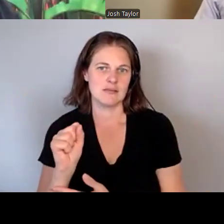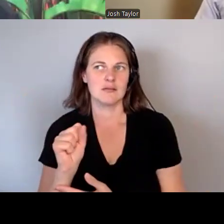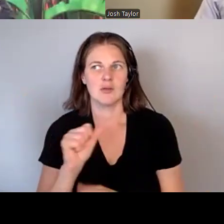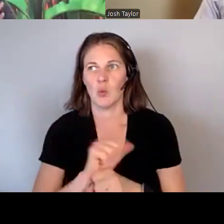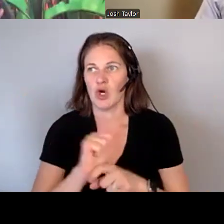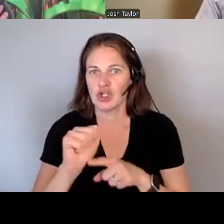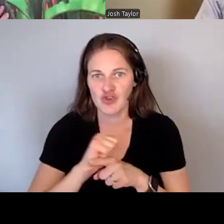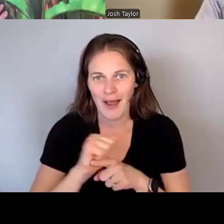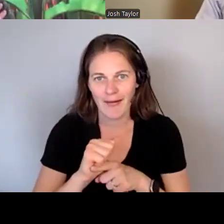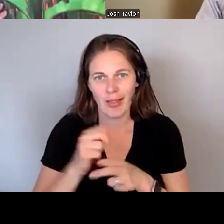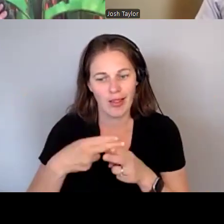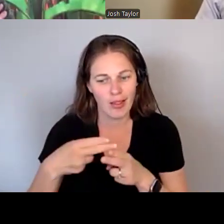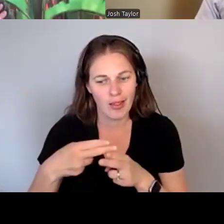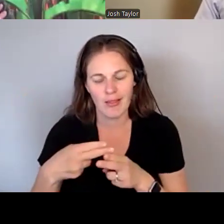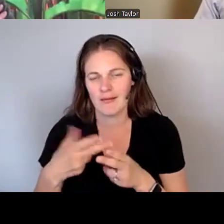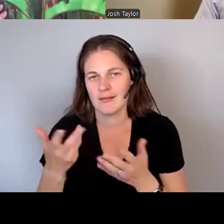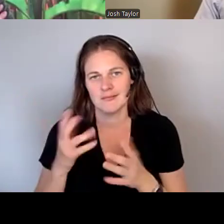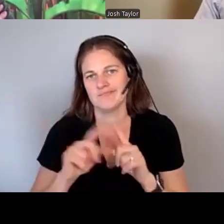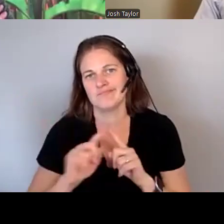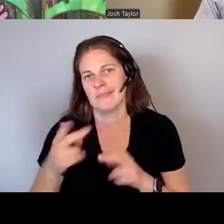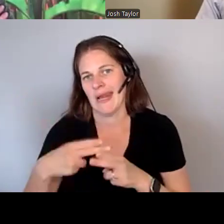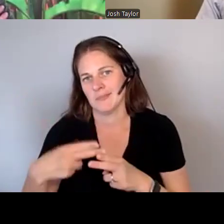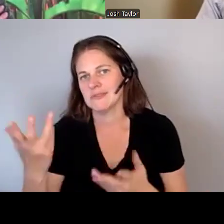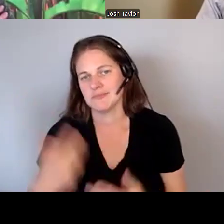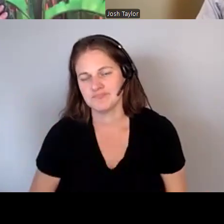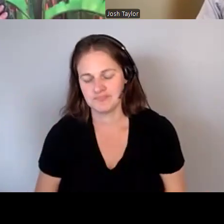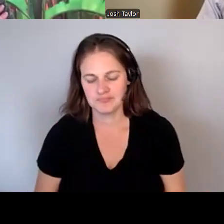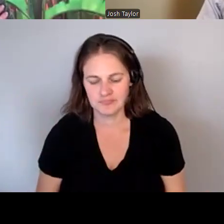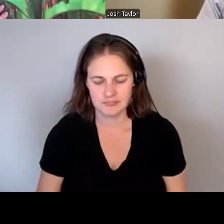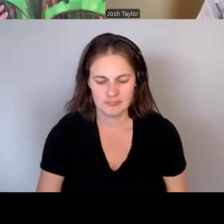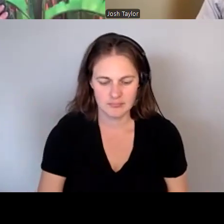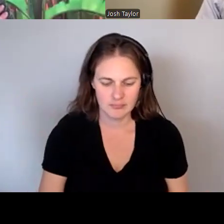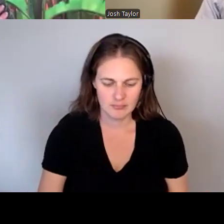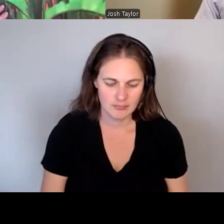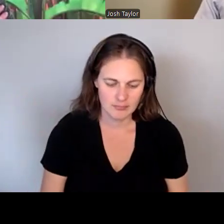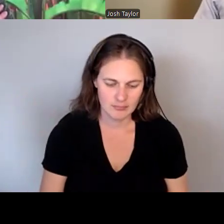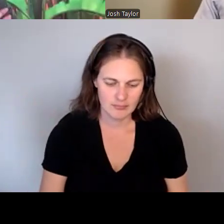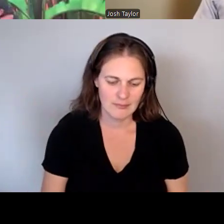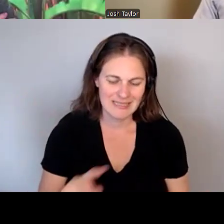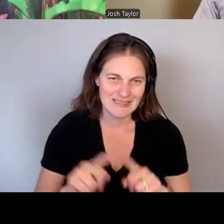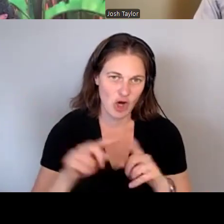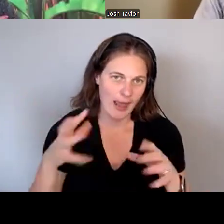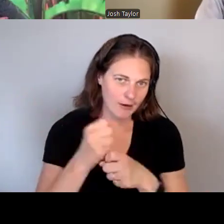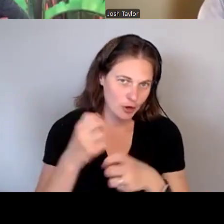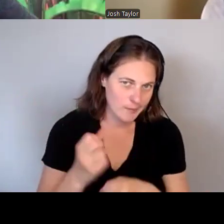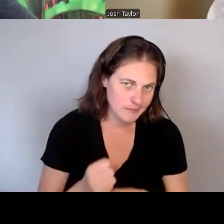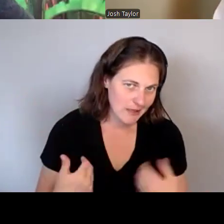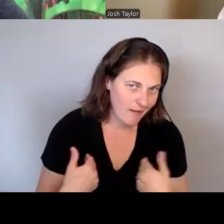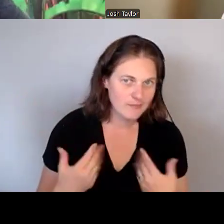or yeah, lots of different names too. Okay. Lots of acronyms in this world, unfortunately. Okay, so that seems like that also could be